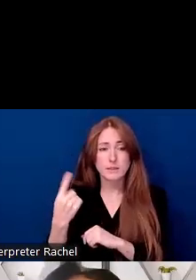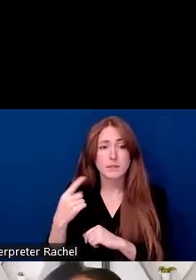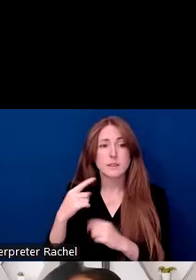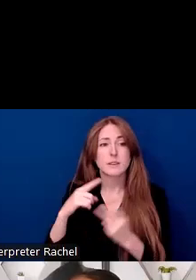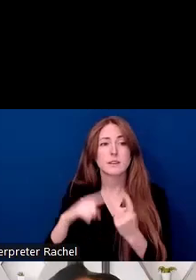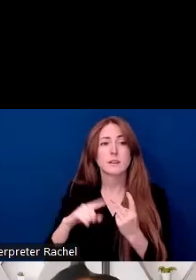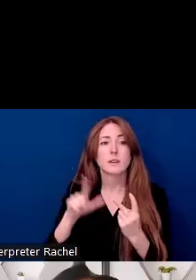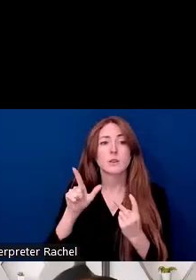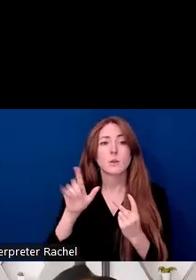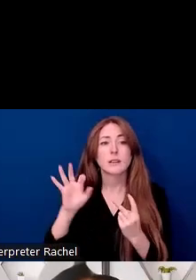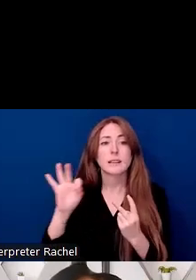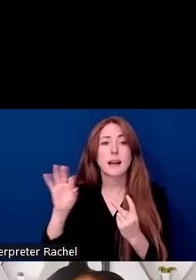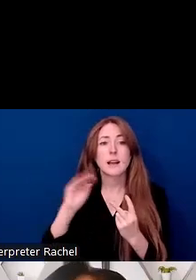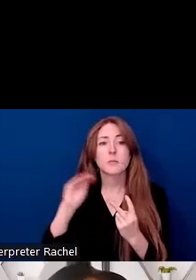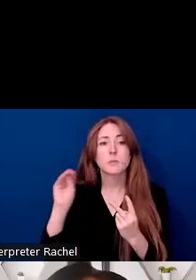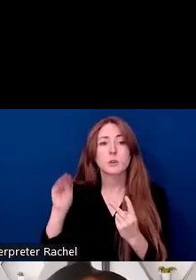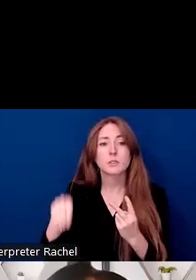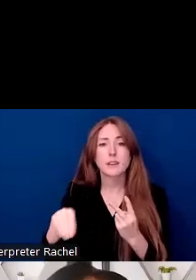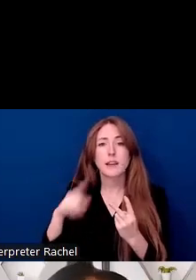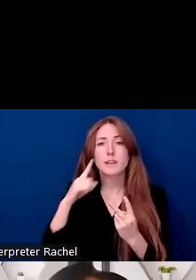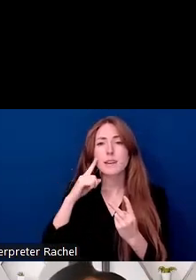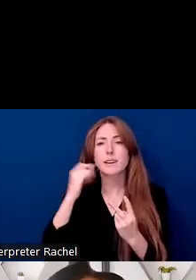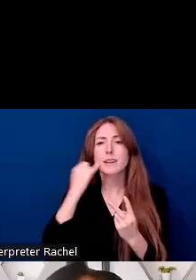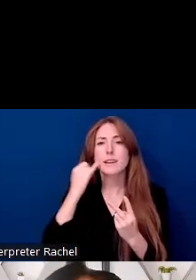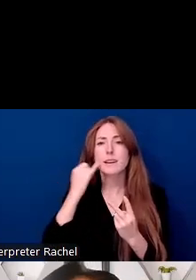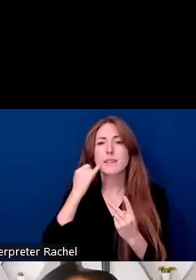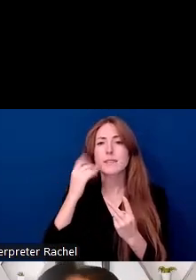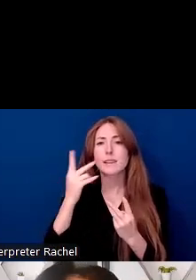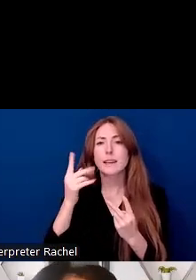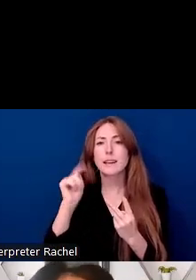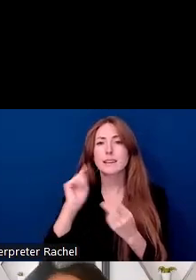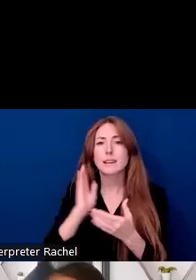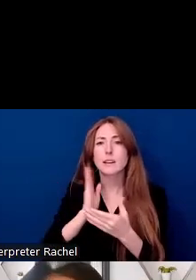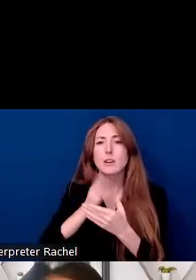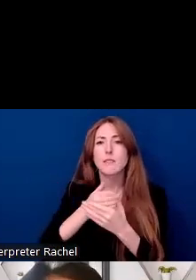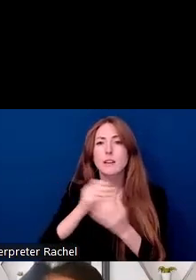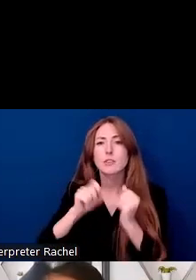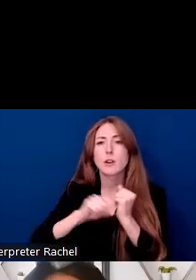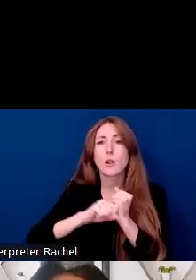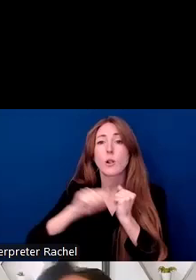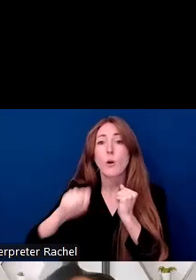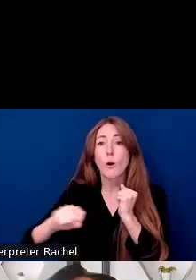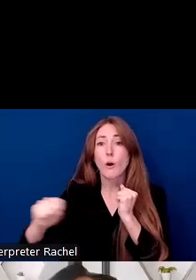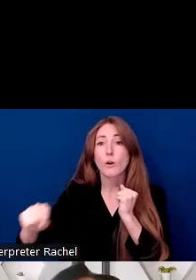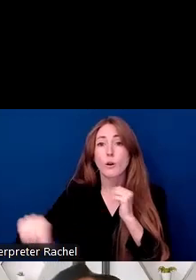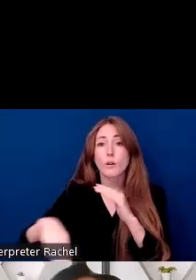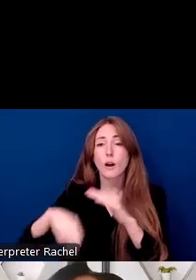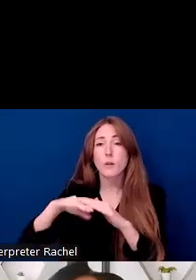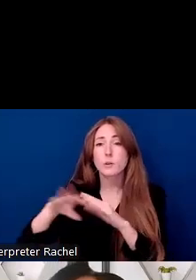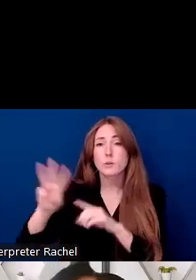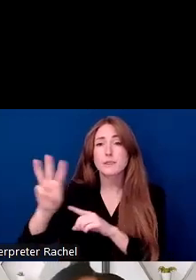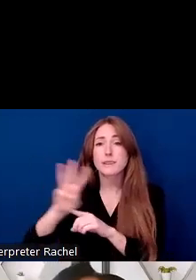higher when the intervention, the KT intervention, lasts longer up to six months, and it decreased by